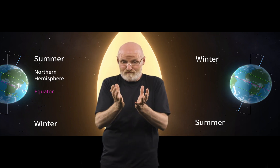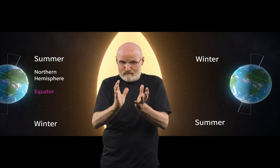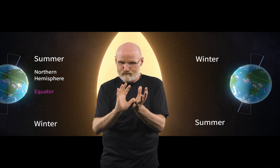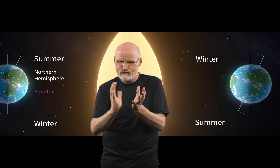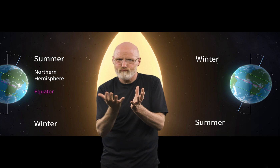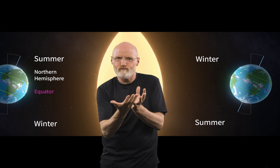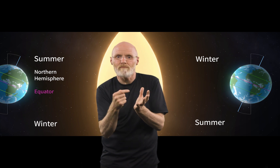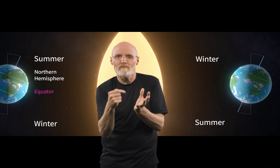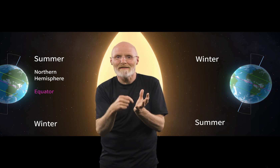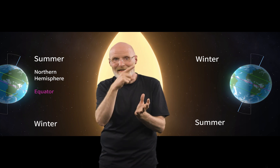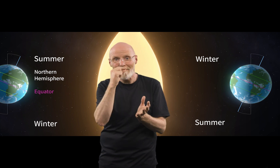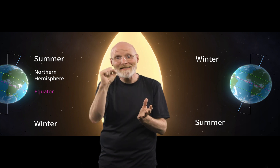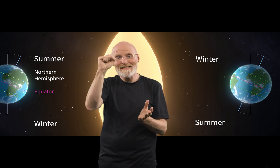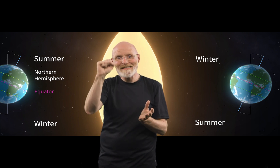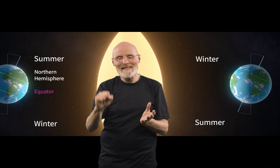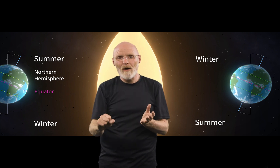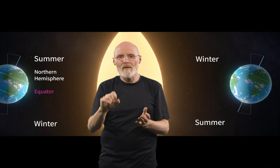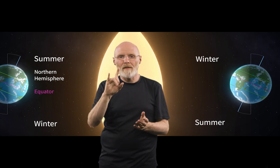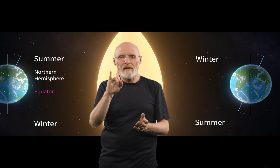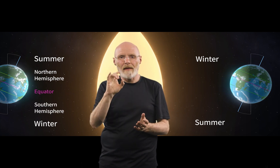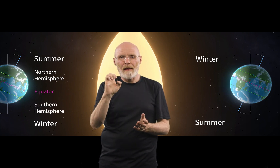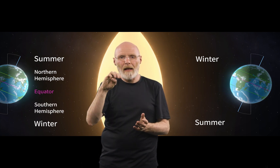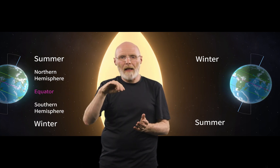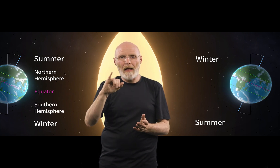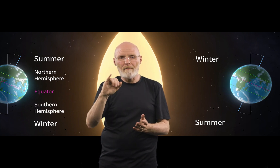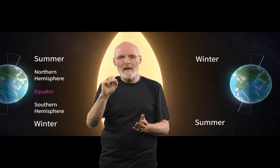And the southern hemisphere.